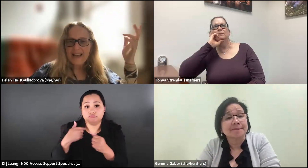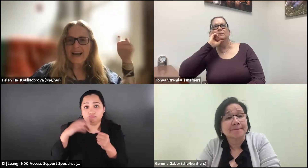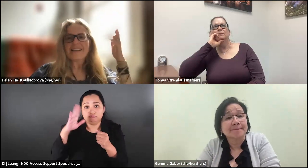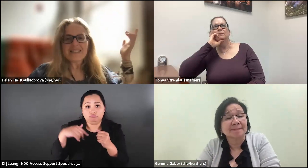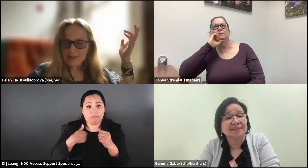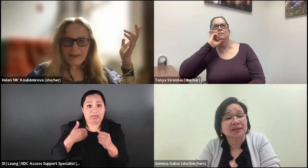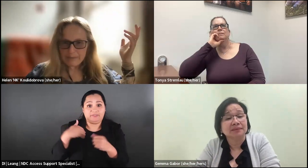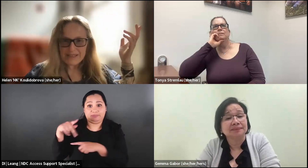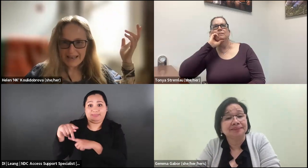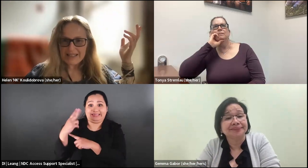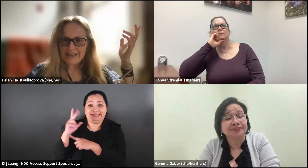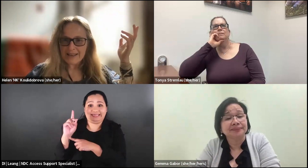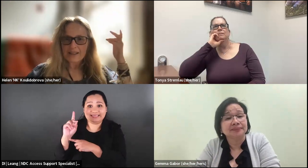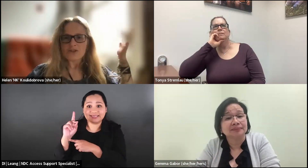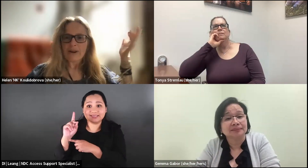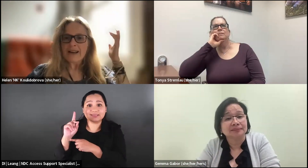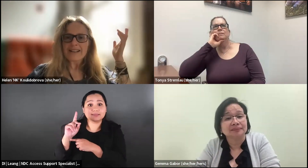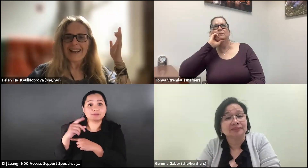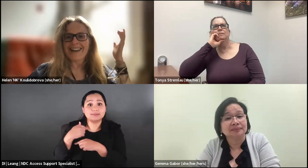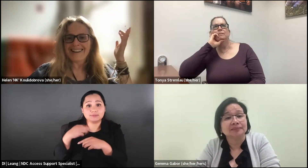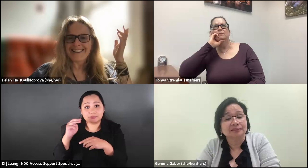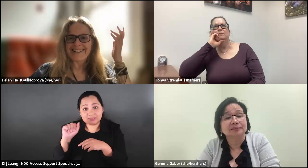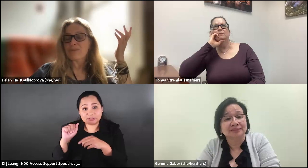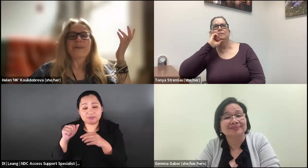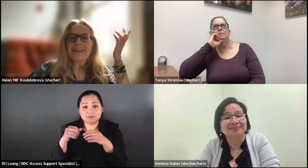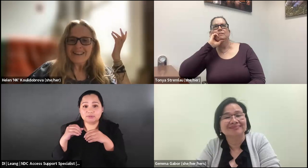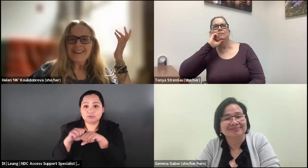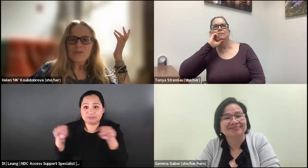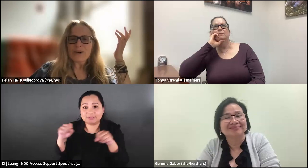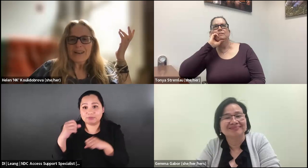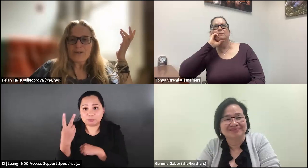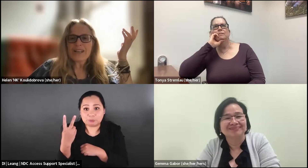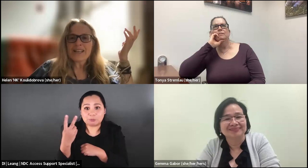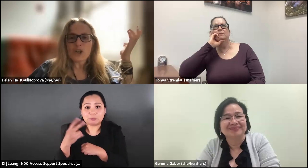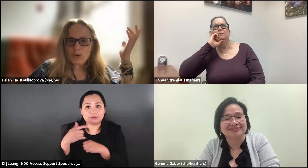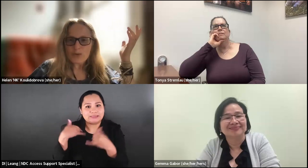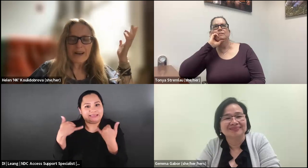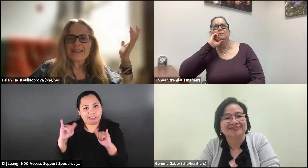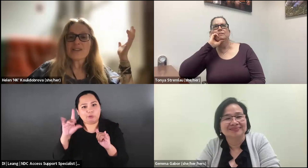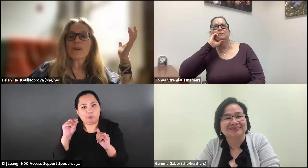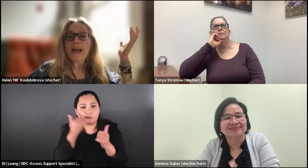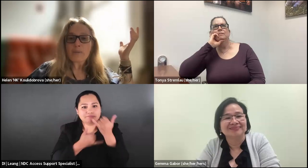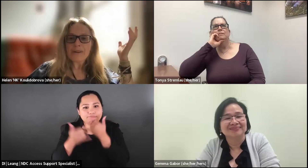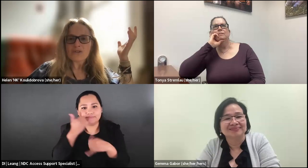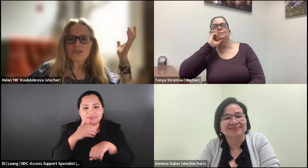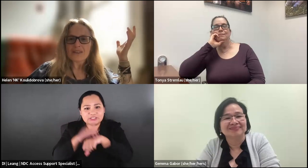and I still make mistakes in English. What are you going to do? This is what happens.